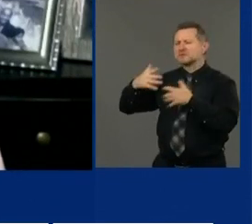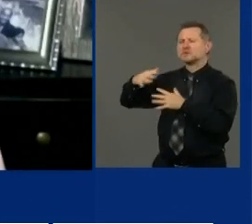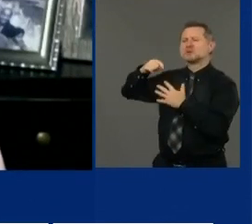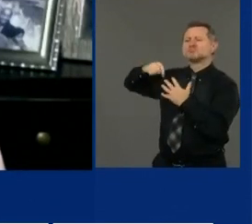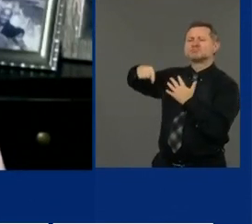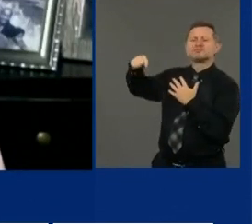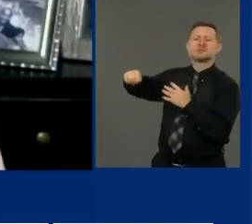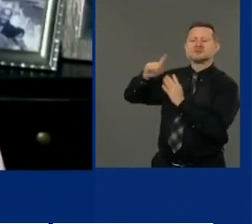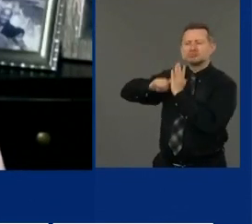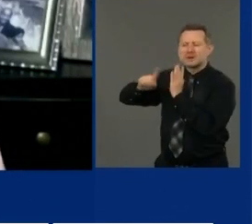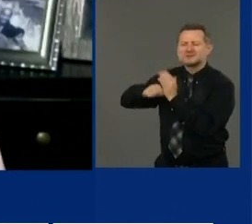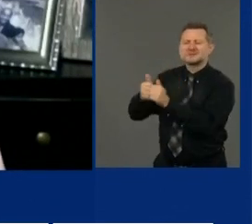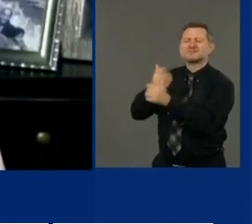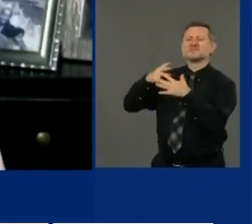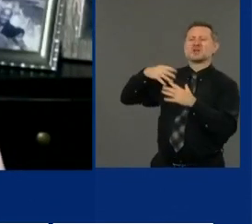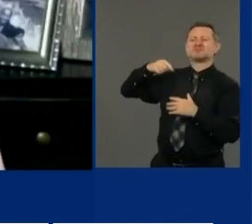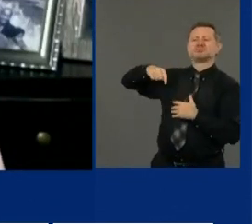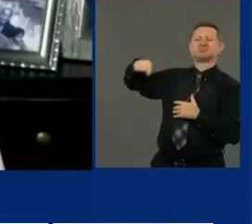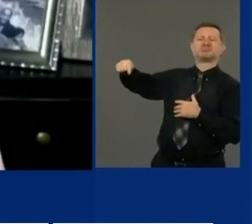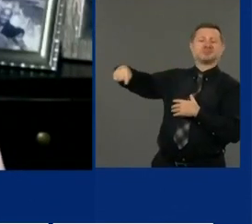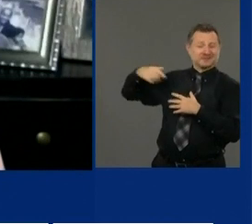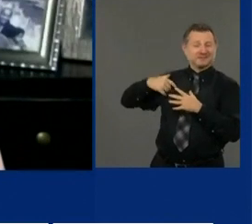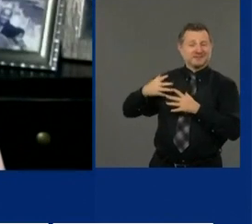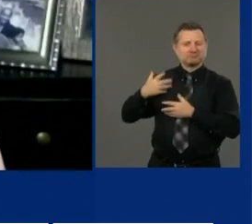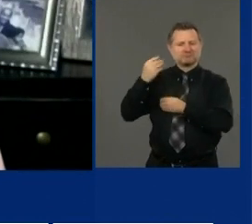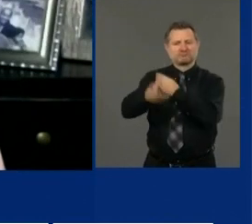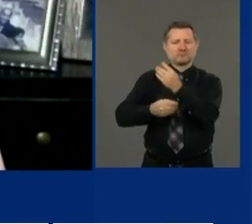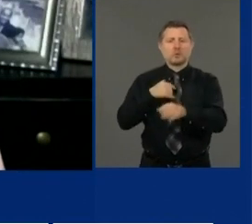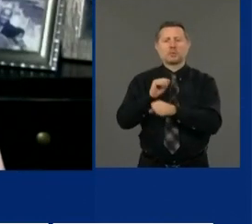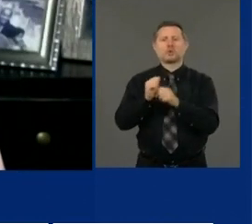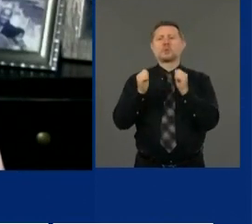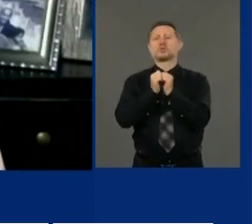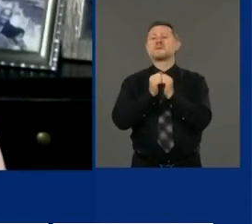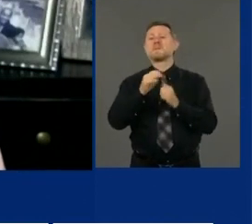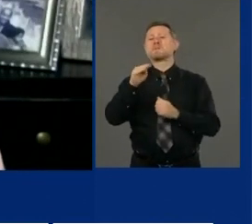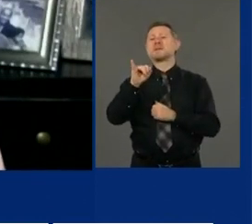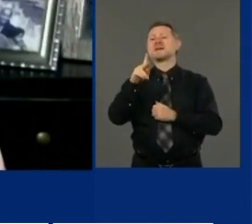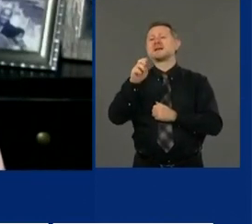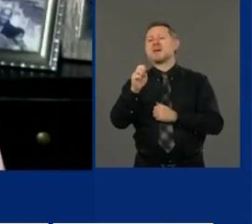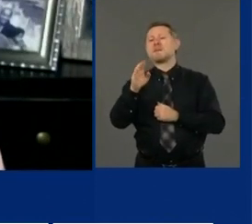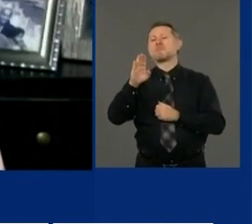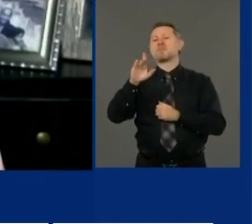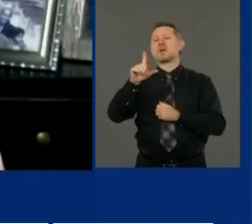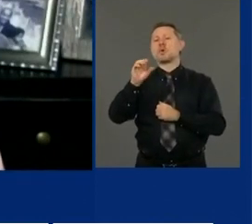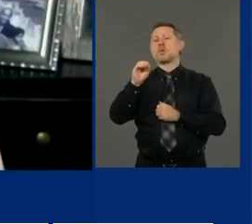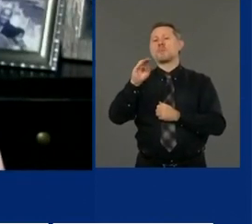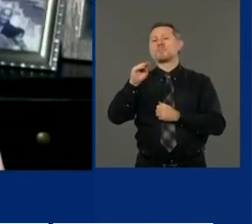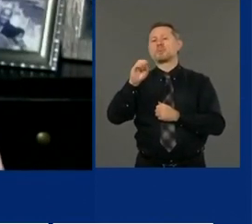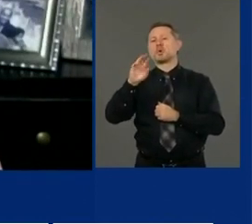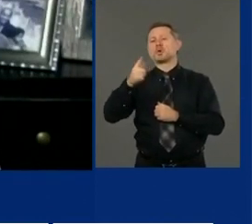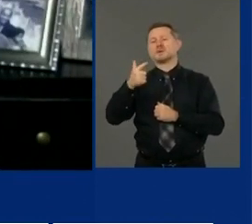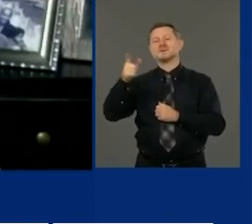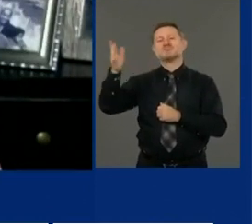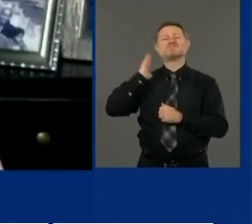BUT WE WILL PUT TOGETHER PEOPLE THAT HAVE DONE THE TESTING FOR US AND THE CONTACT TRACING.